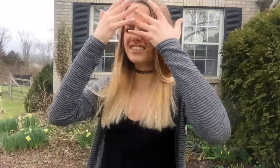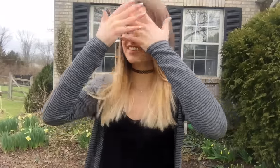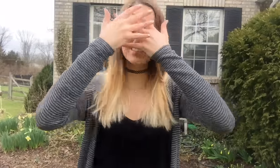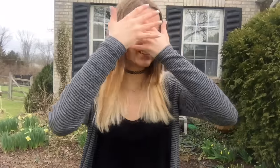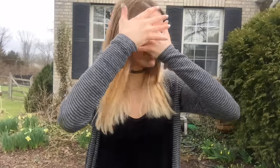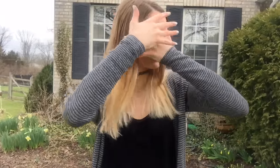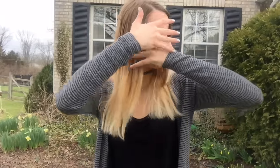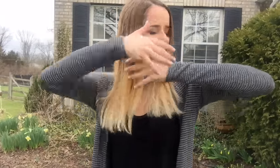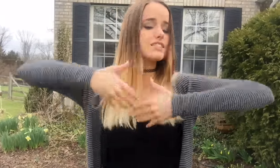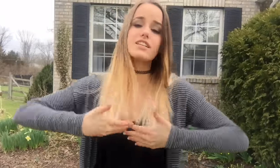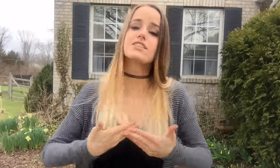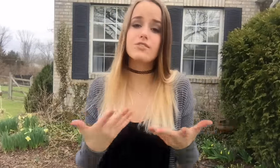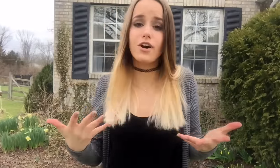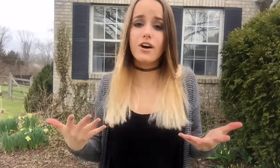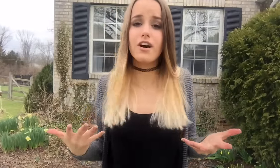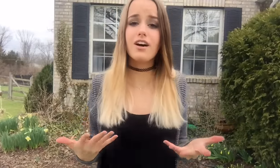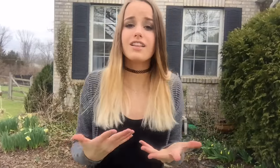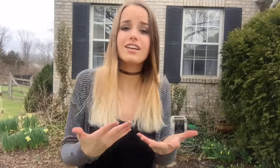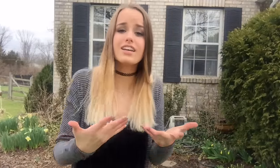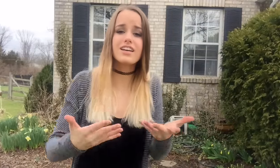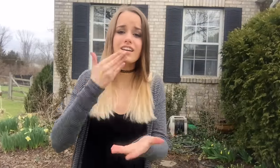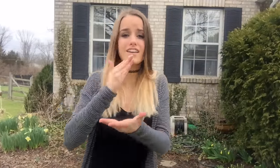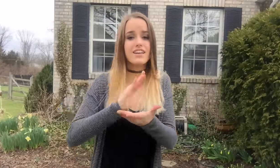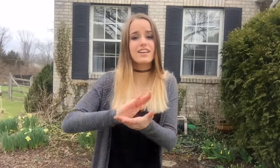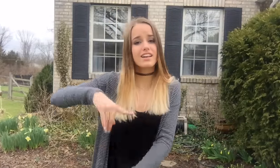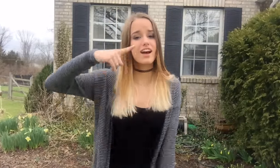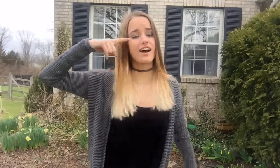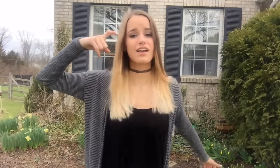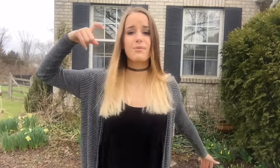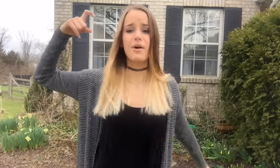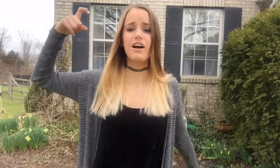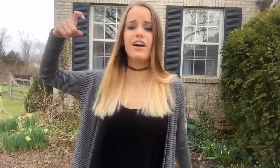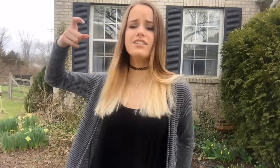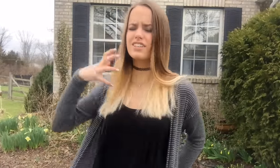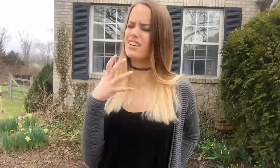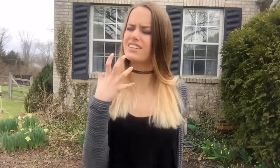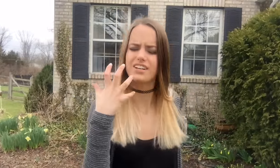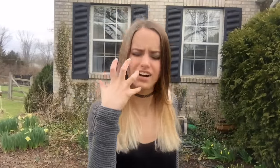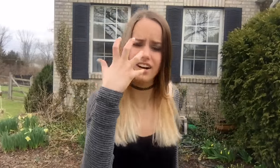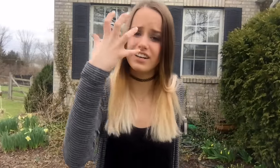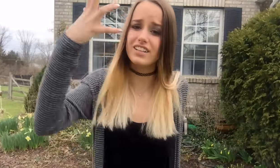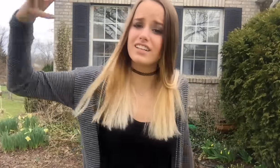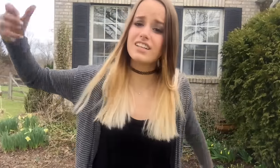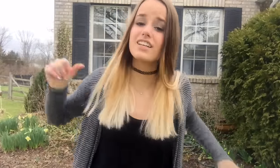Darkness is falling And nightmares are calling